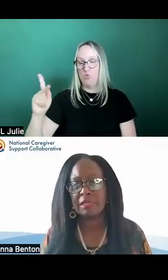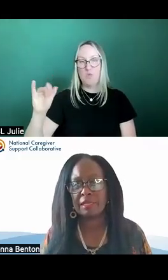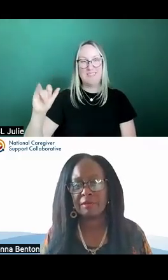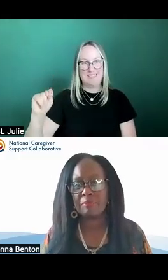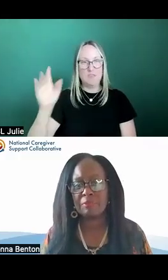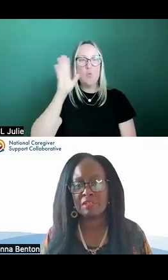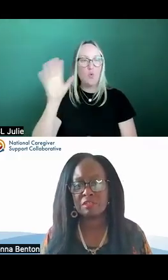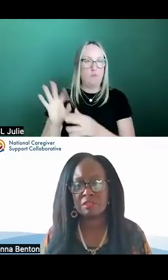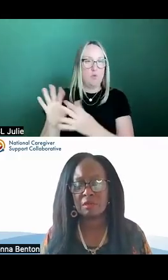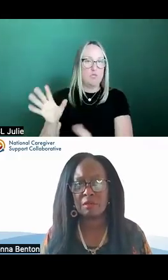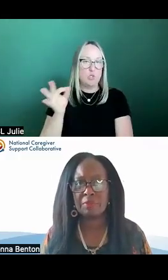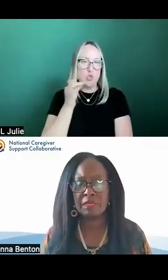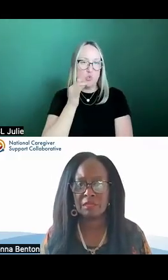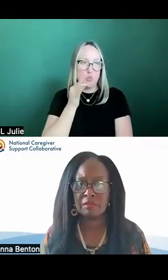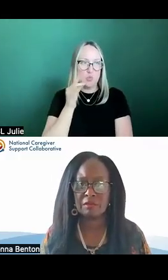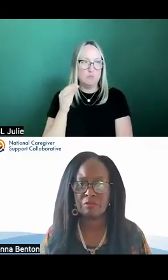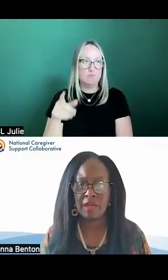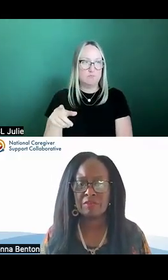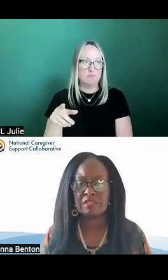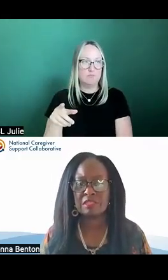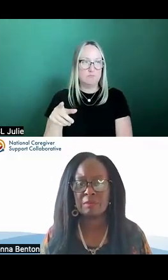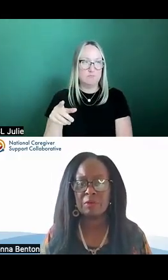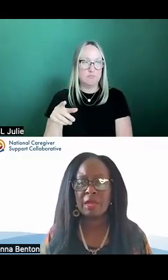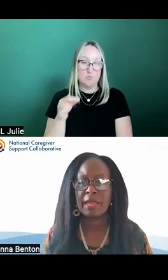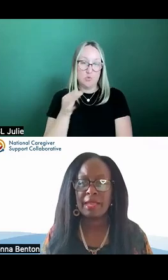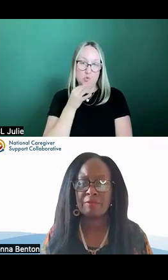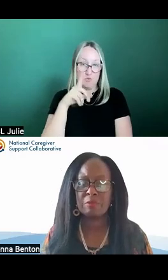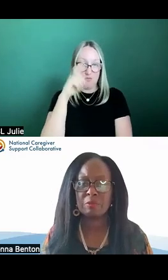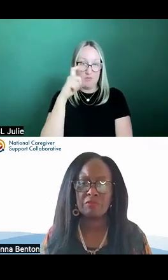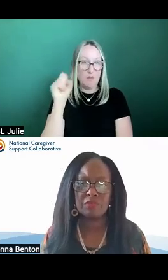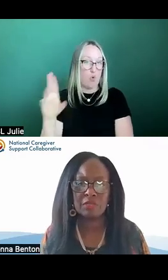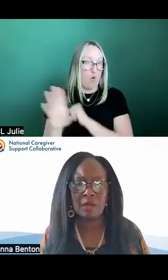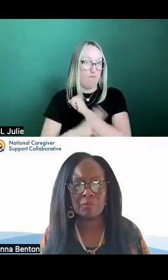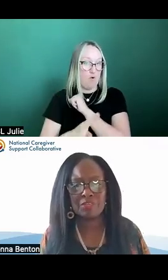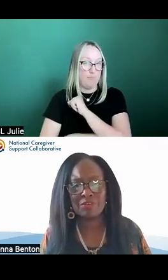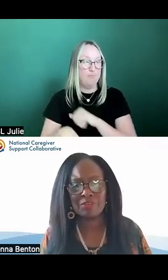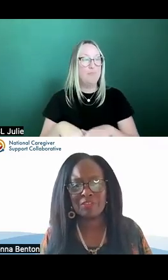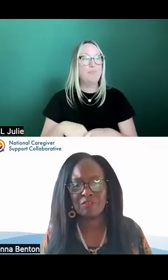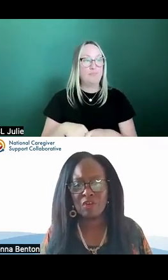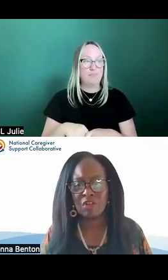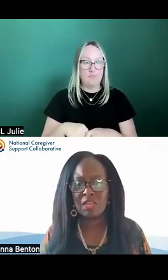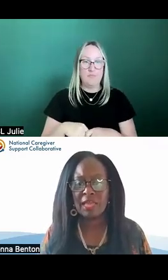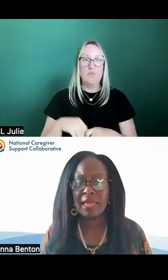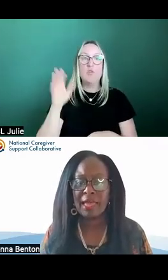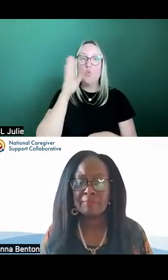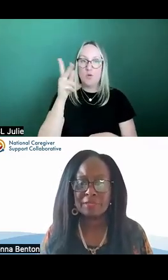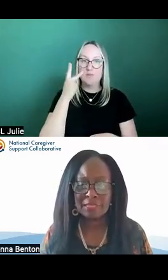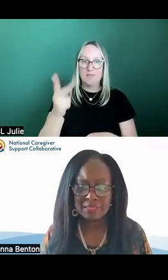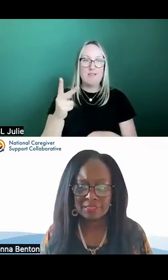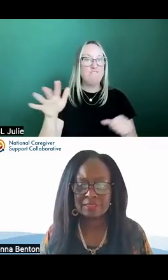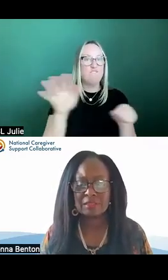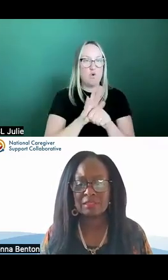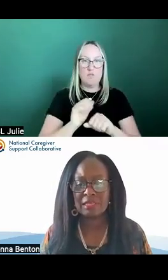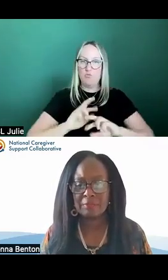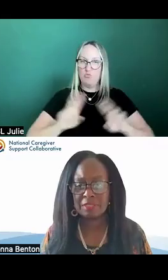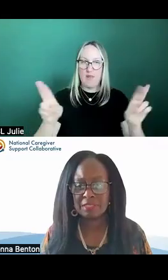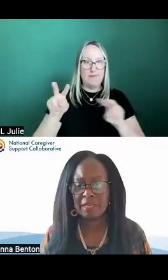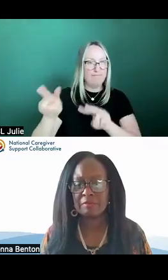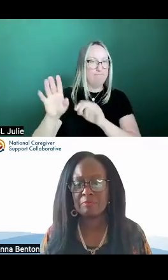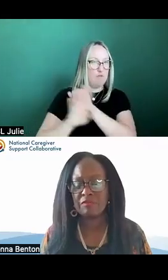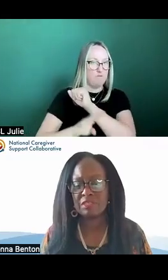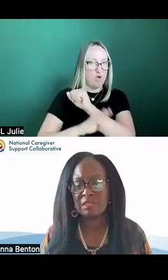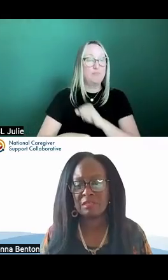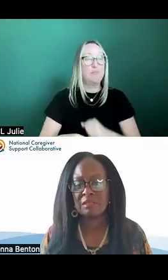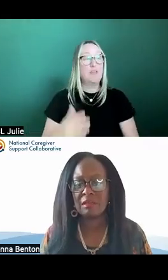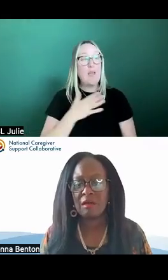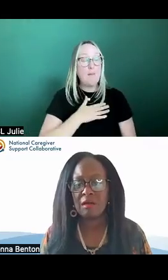again, this summer and will be fully operational in the fall. Please stay up to date by visiting